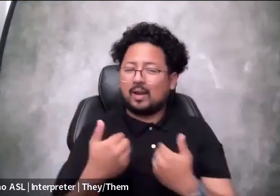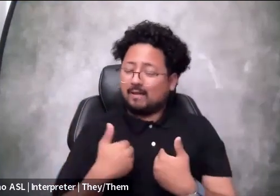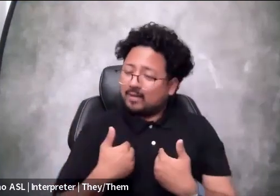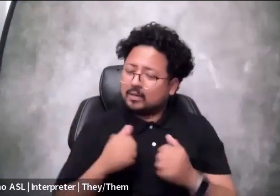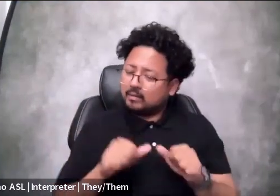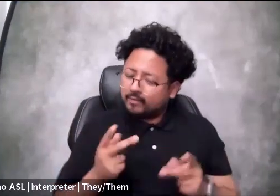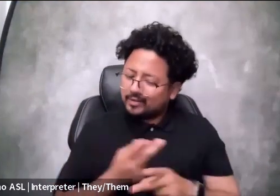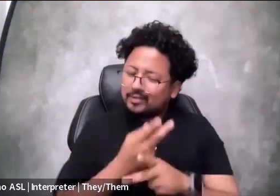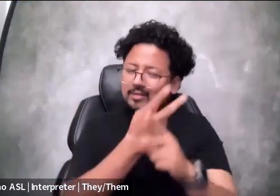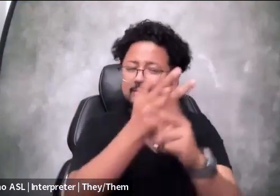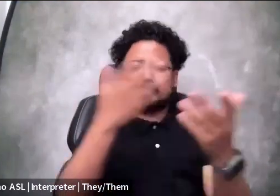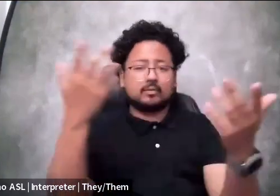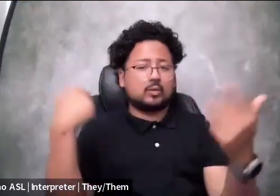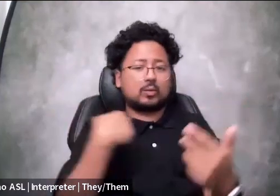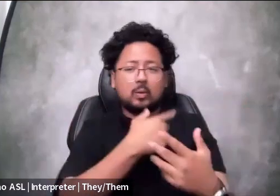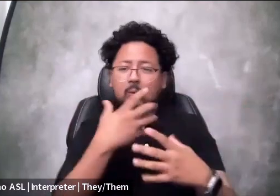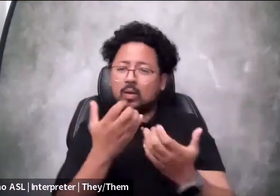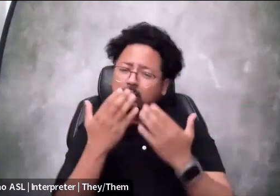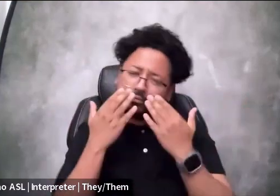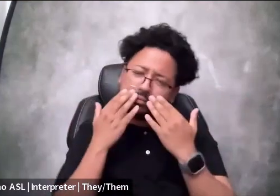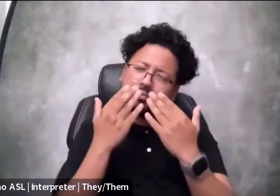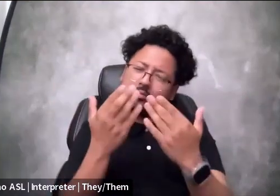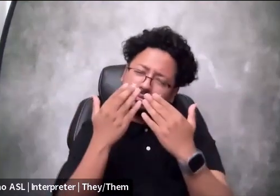And so we want to express that gratitude to you as well, Alex,